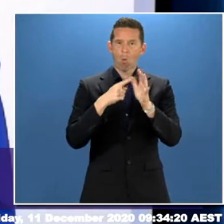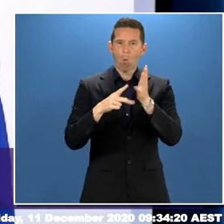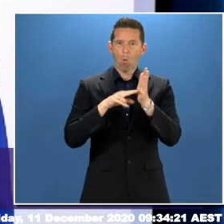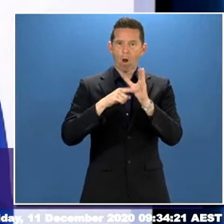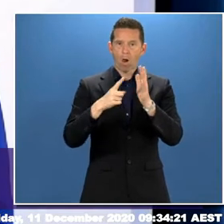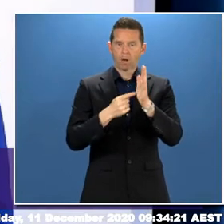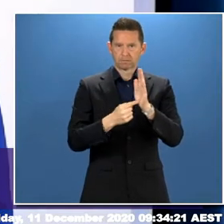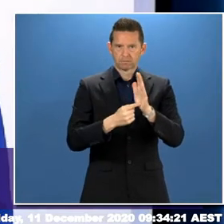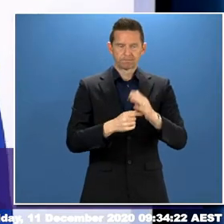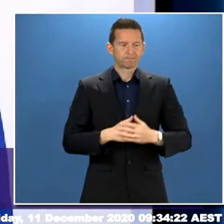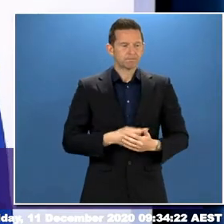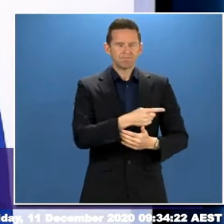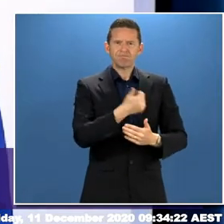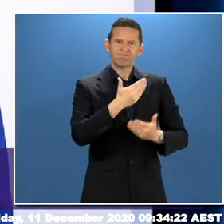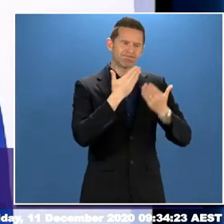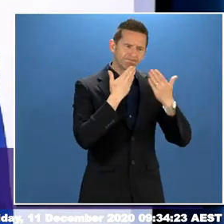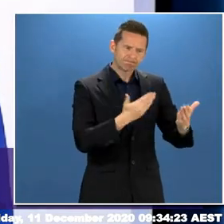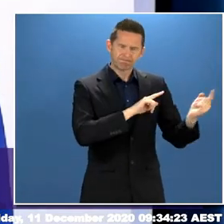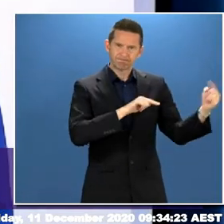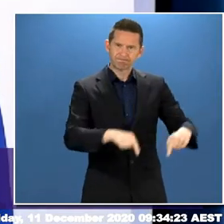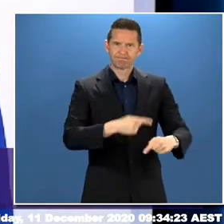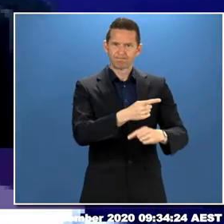Thank you very much for coming to give your evidence today.